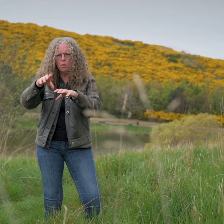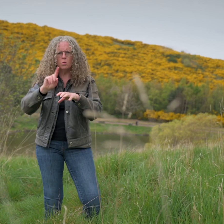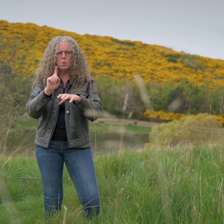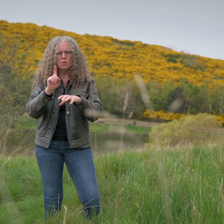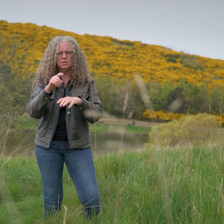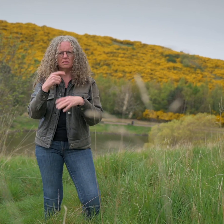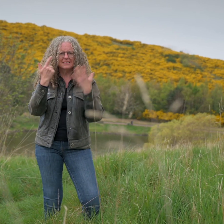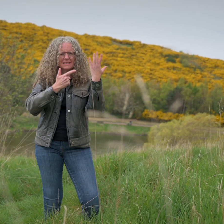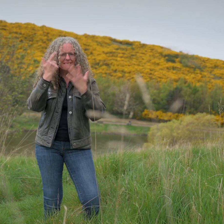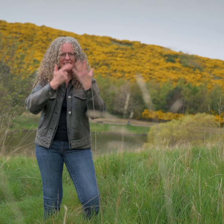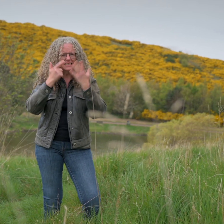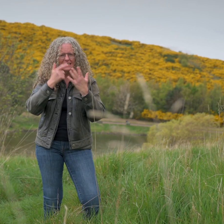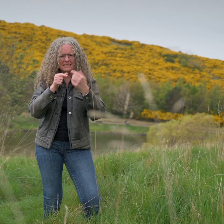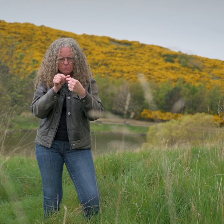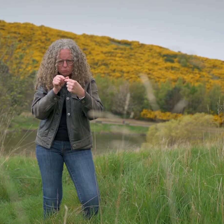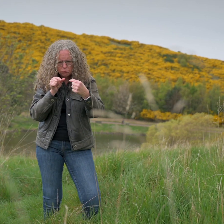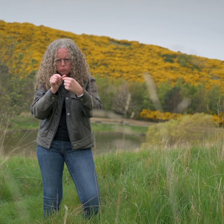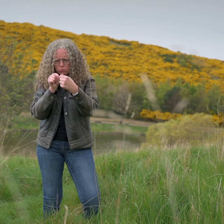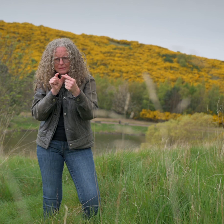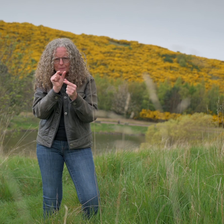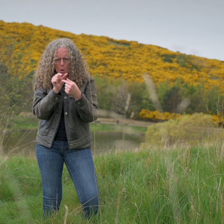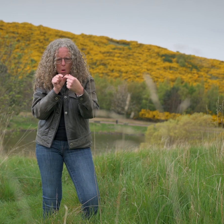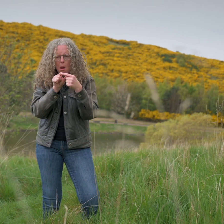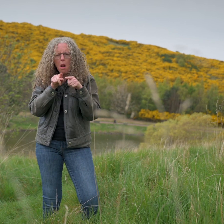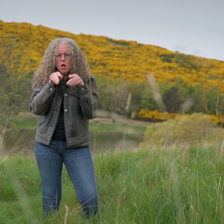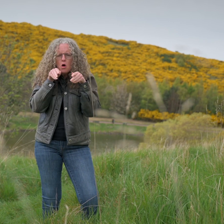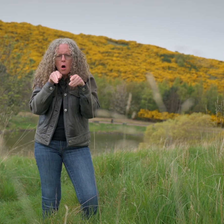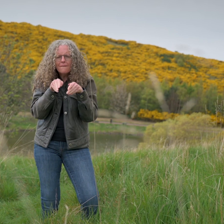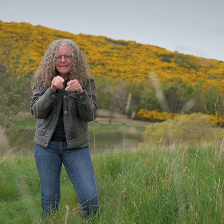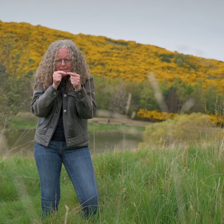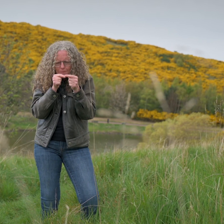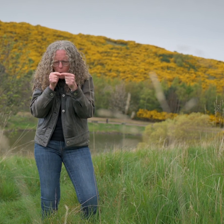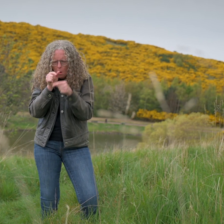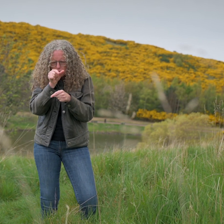17 small rectangular pieces, shaped like coffins, all in a row.